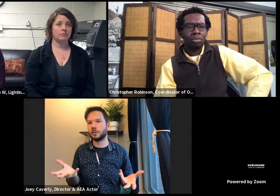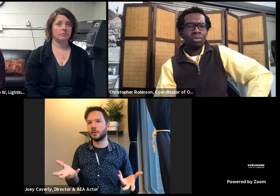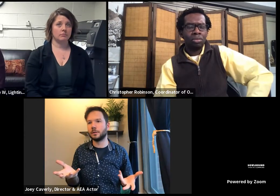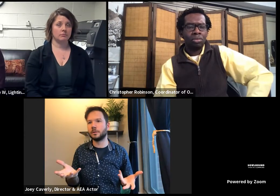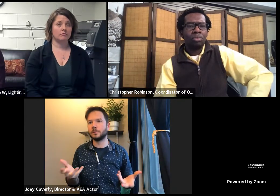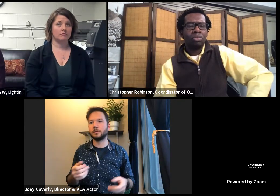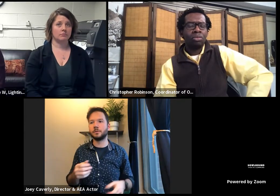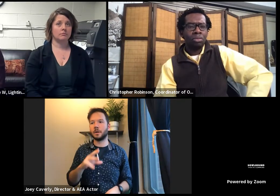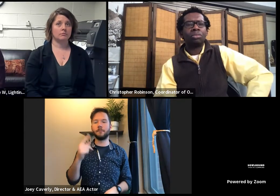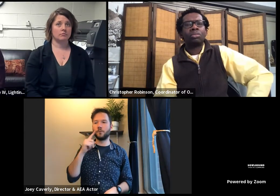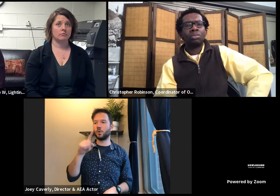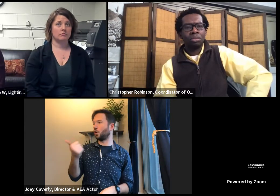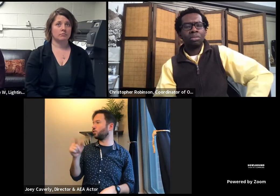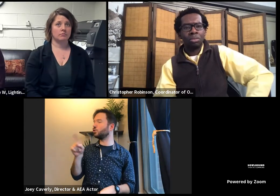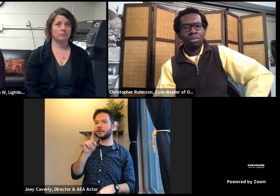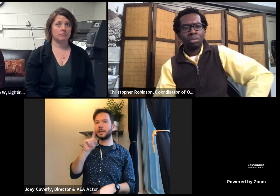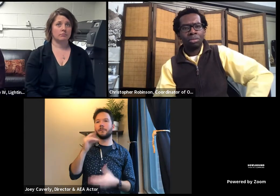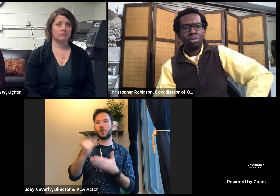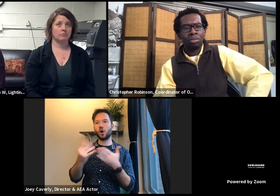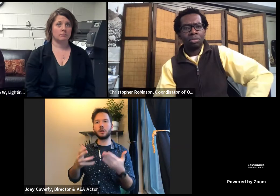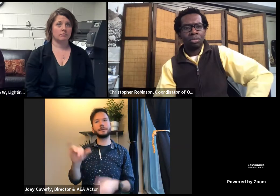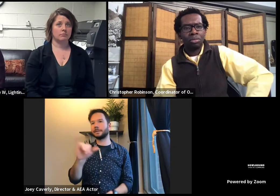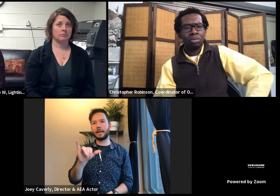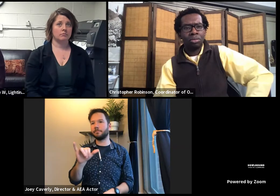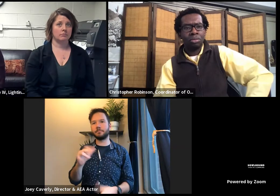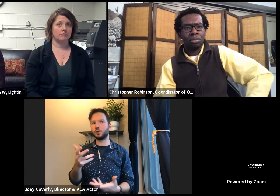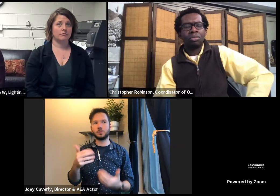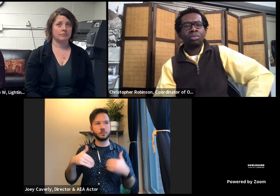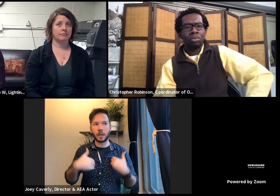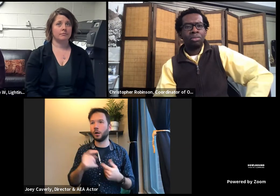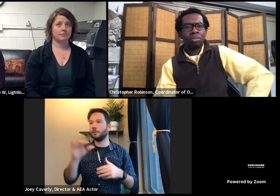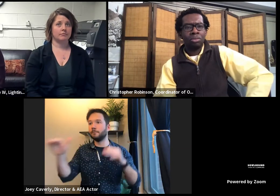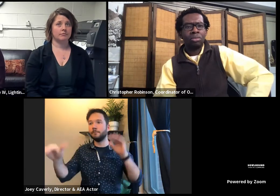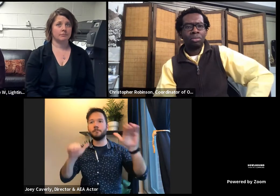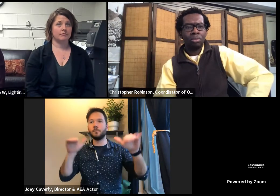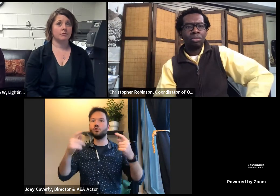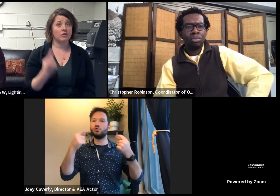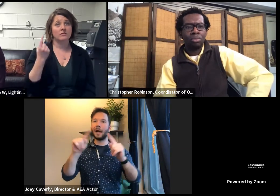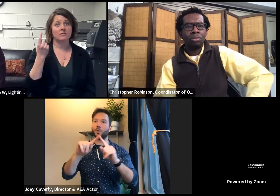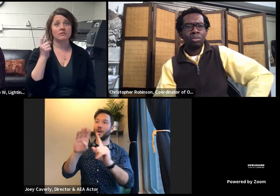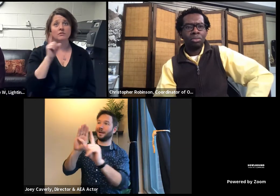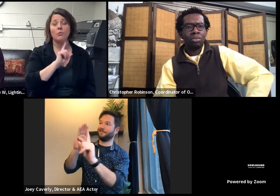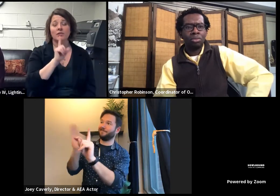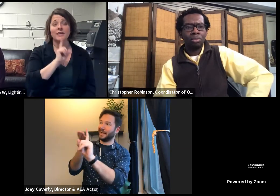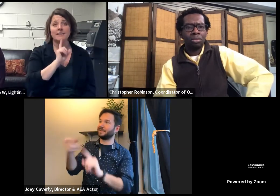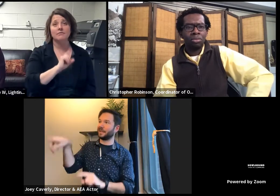the work can be mentally and emotionally exhausting and taxing to do that,